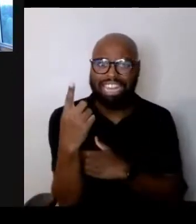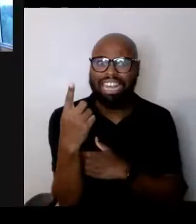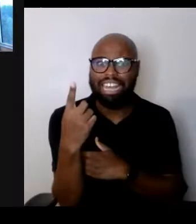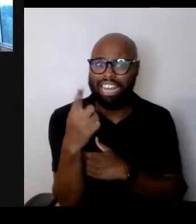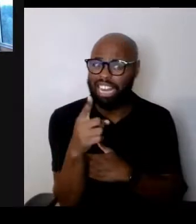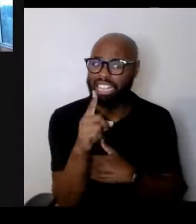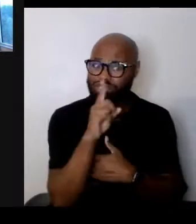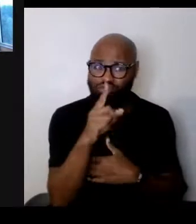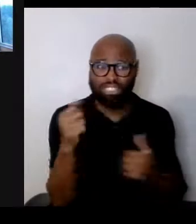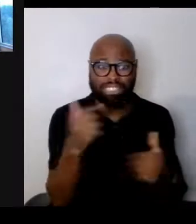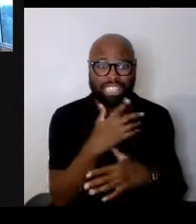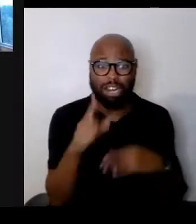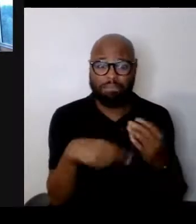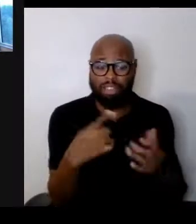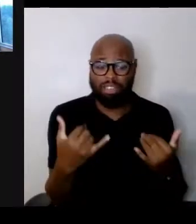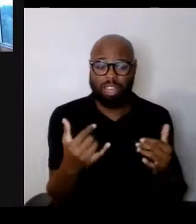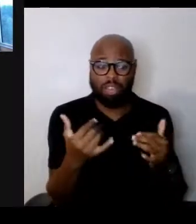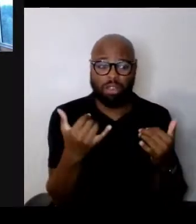that we're in is to see that rise